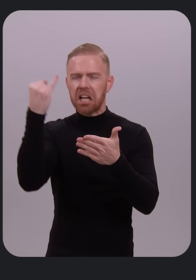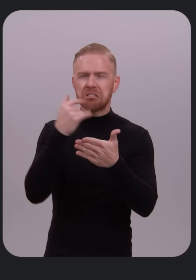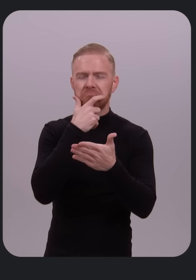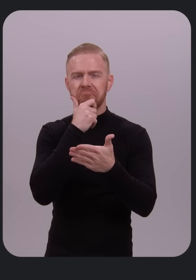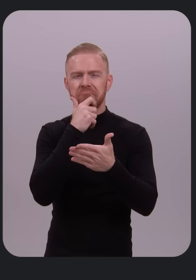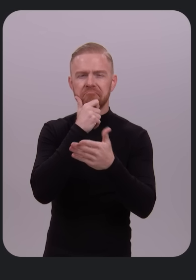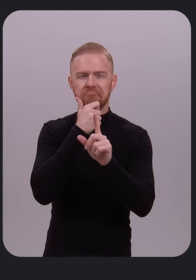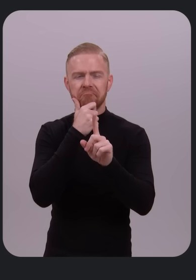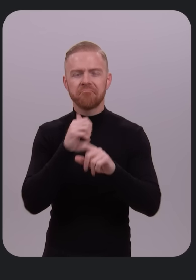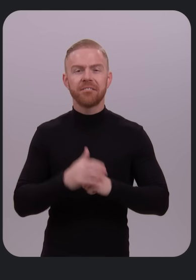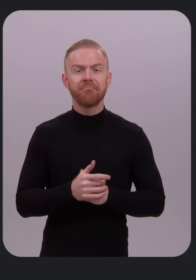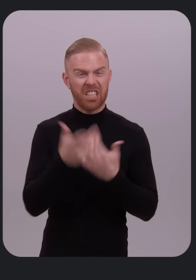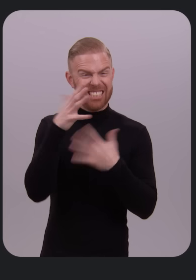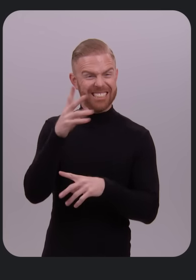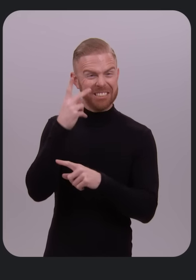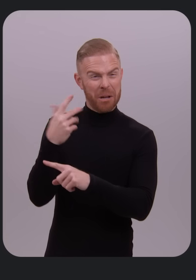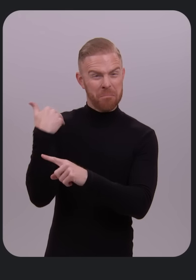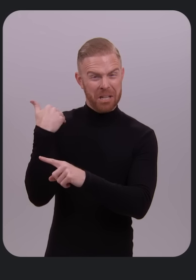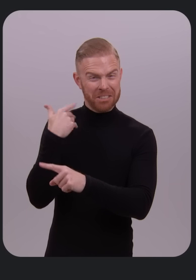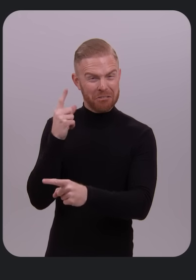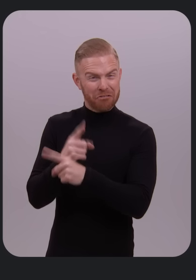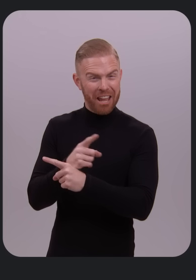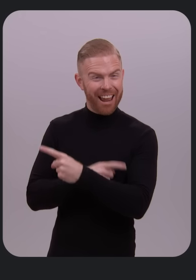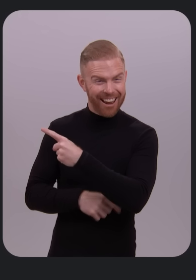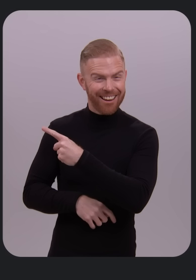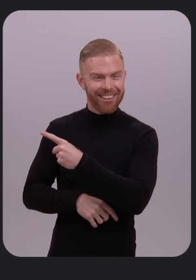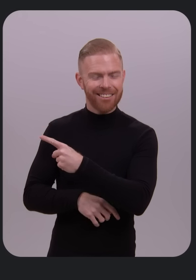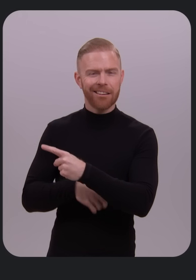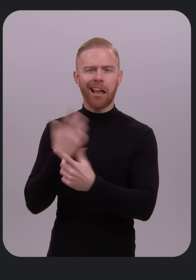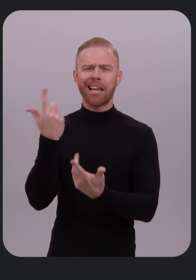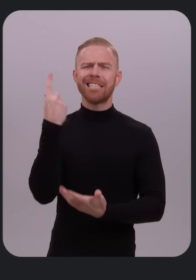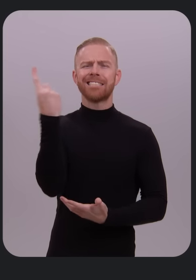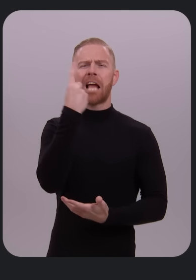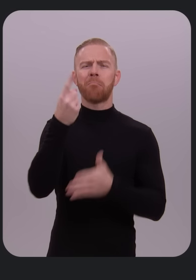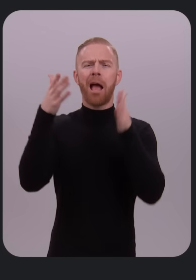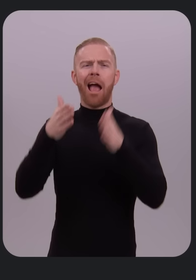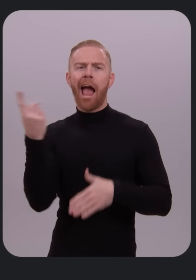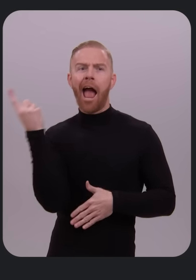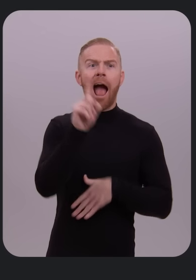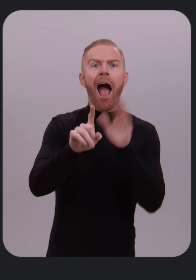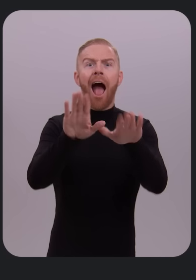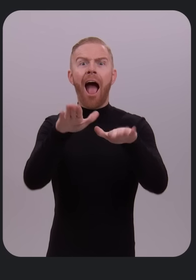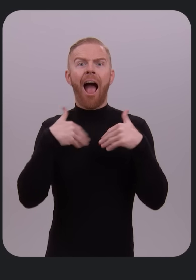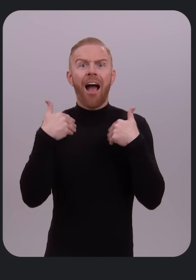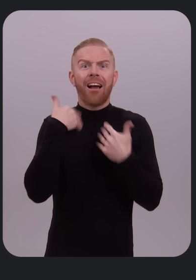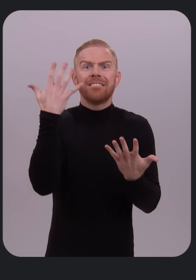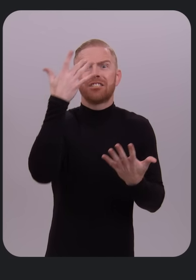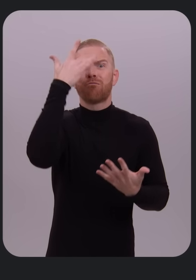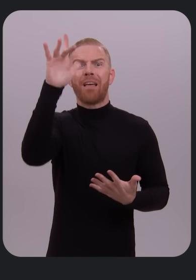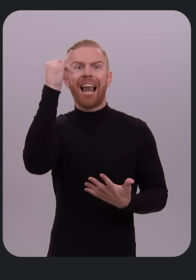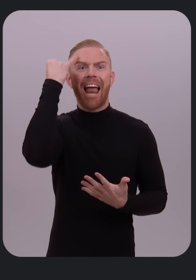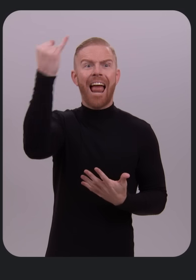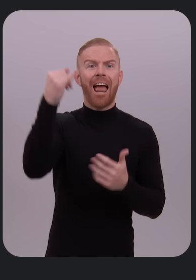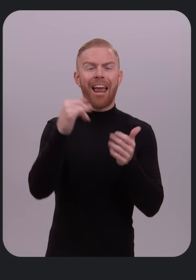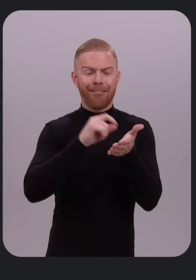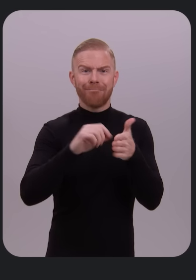You've seen something like this before, right? Someone comes to you with a brilliant idea scratched on a napkin.